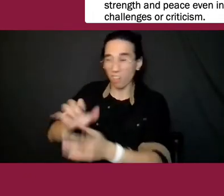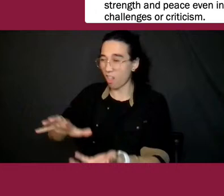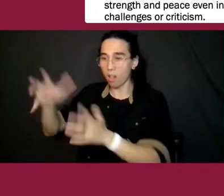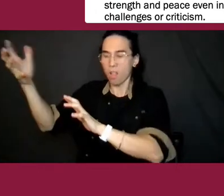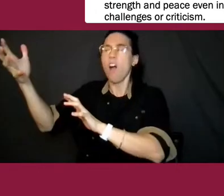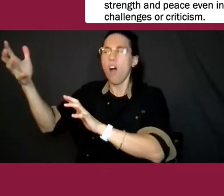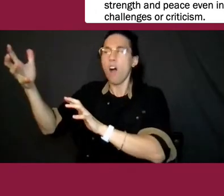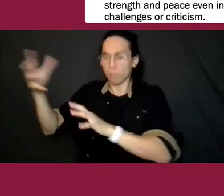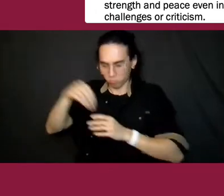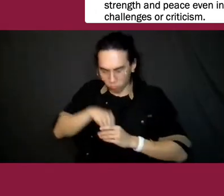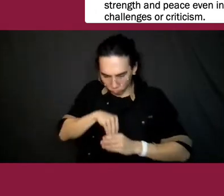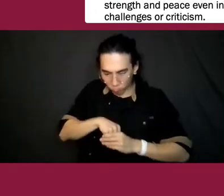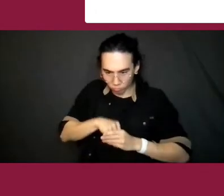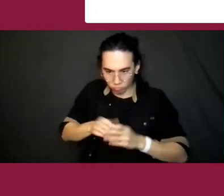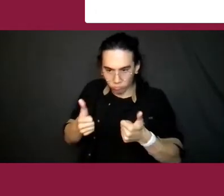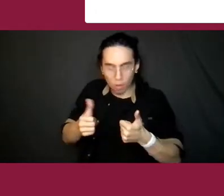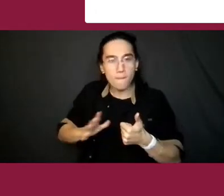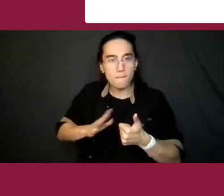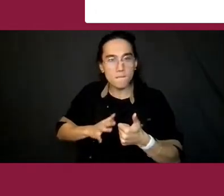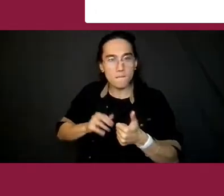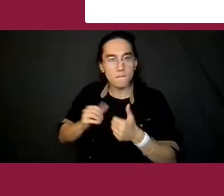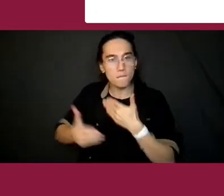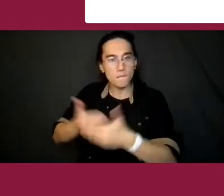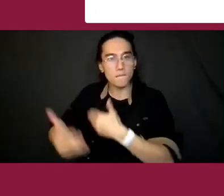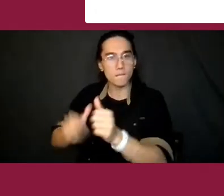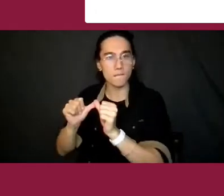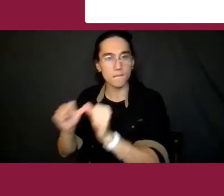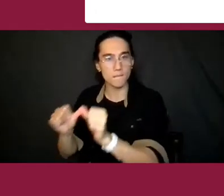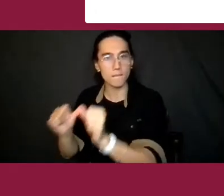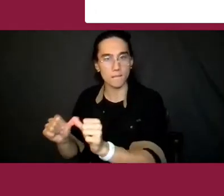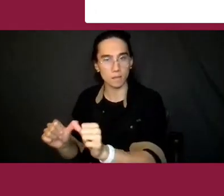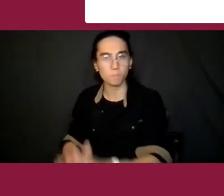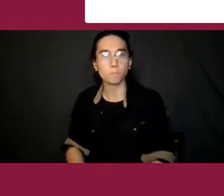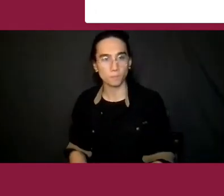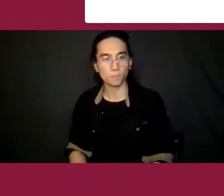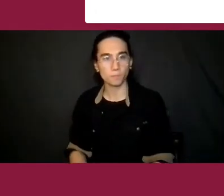The ego creates a sense of separation between oneself and